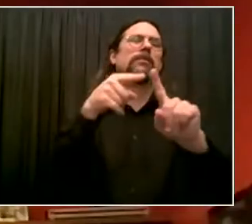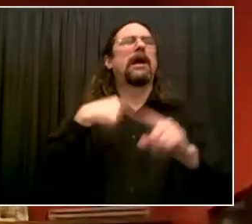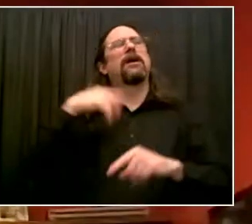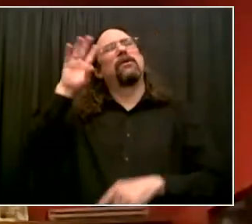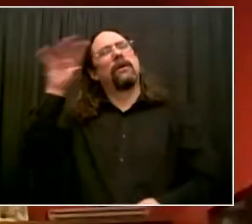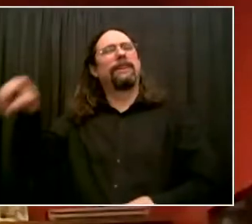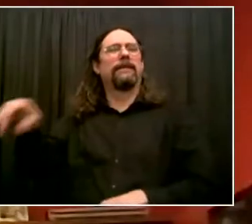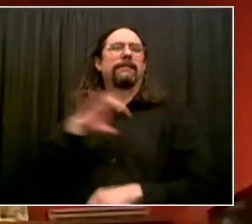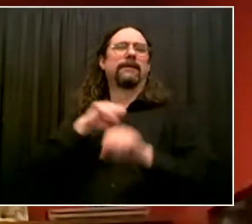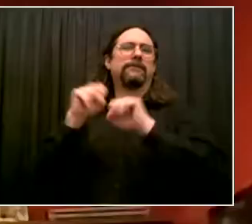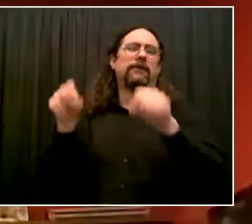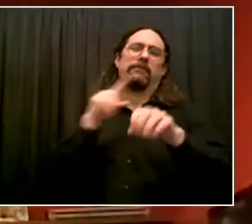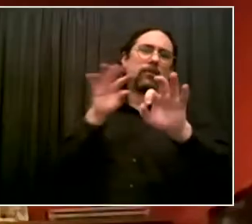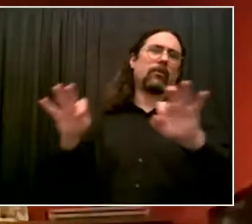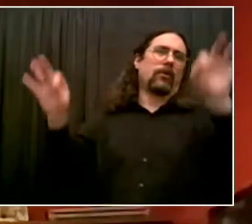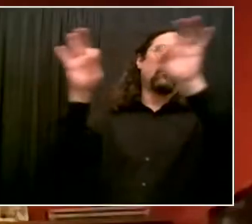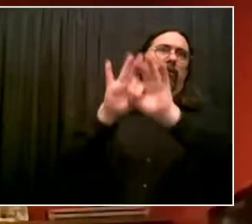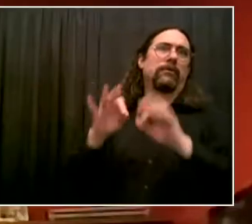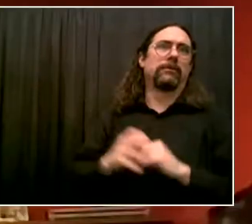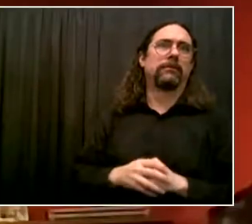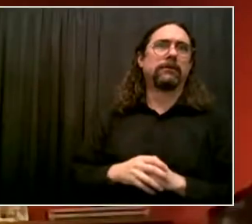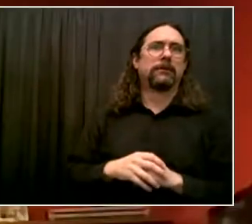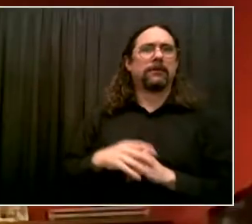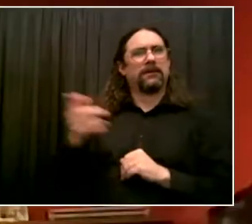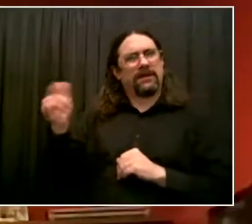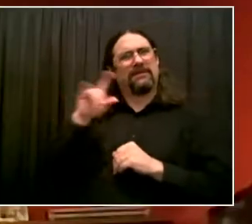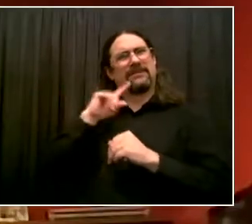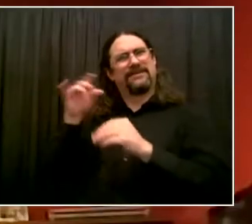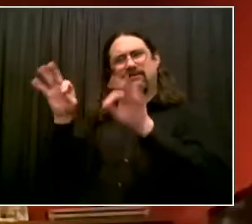HAPPEN THIS IS IMPORTANT. LET ME END ON THIS BECAUSE IT IS